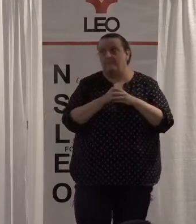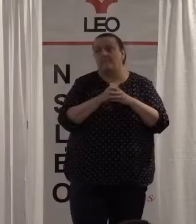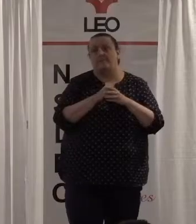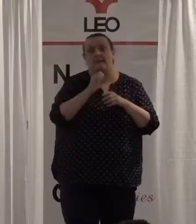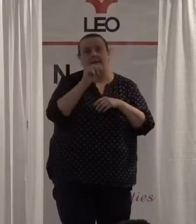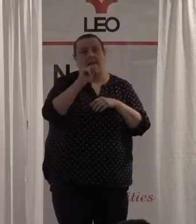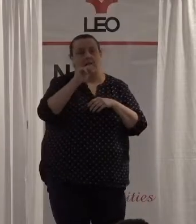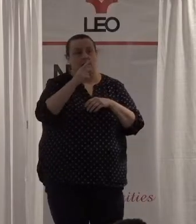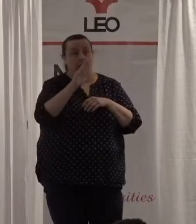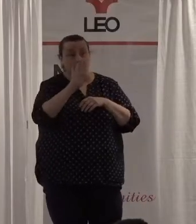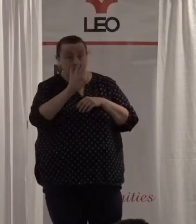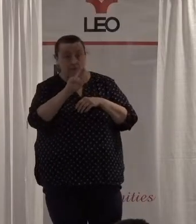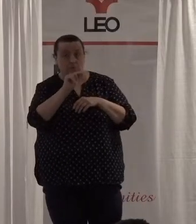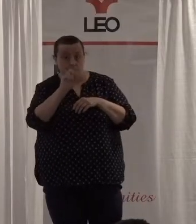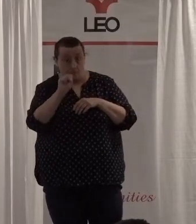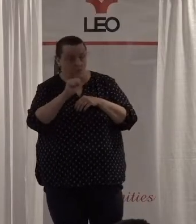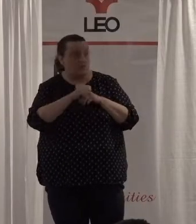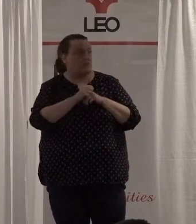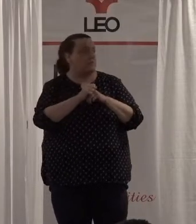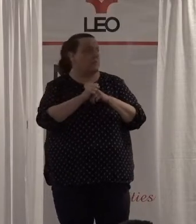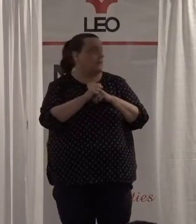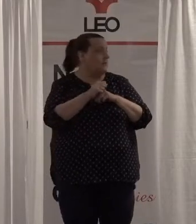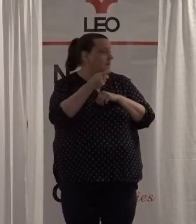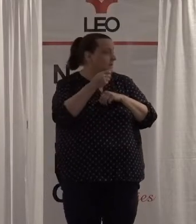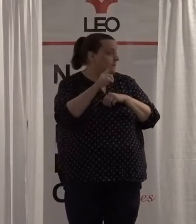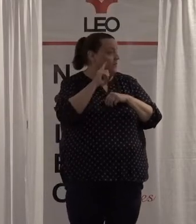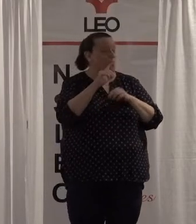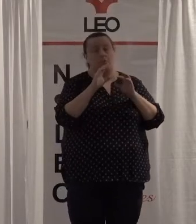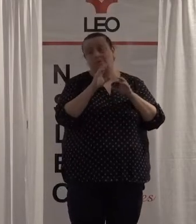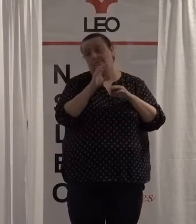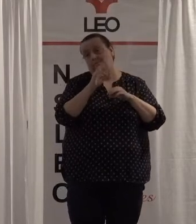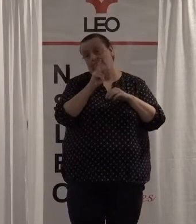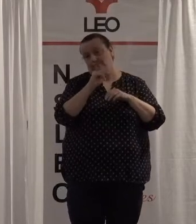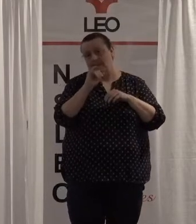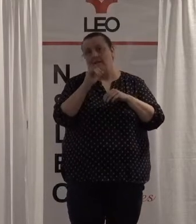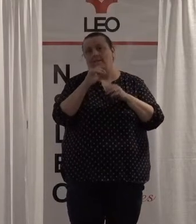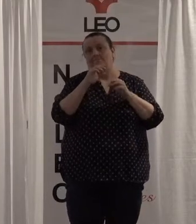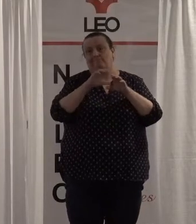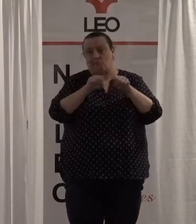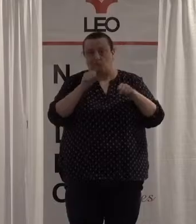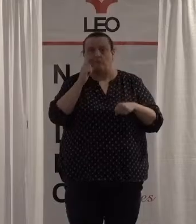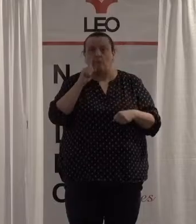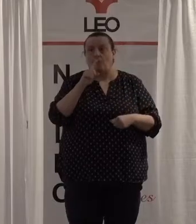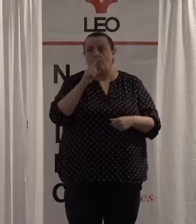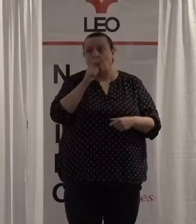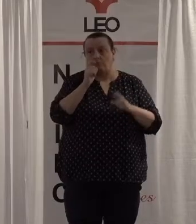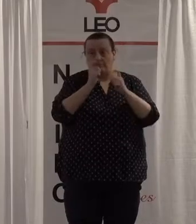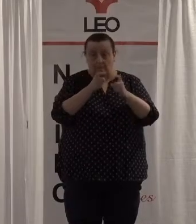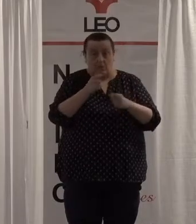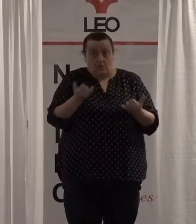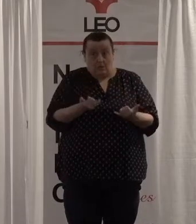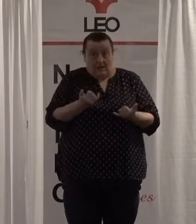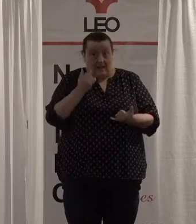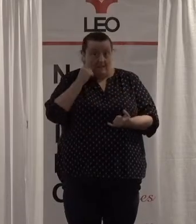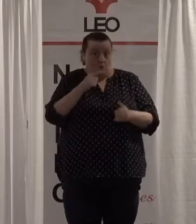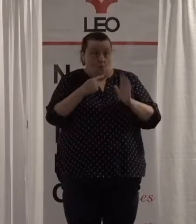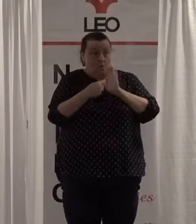AND LUNG NOVA SCOTIA PEI SCHOLARSHIP RECIPIENTS. SO TODAY PRESENTING THE SMITH FAMILY AWARD